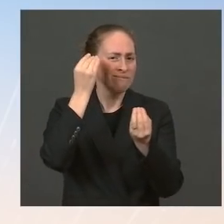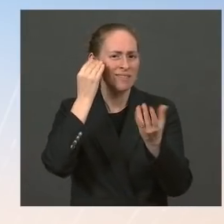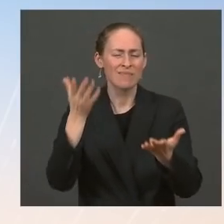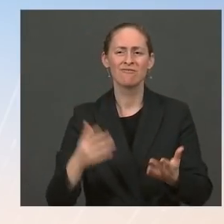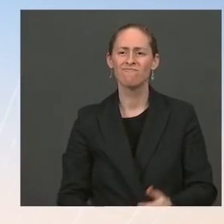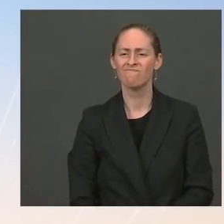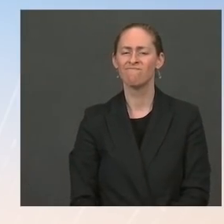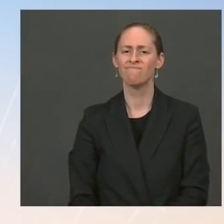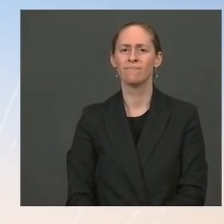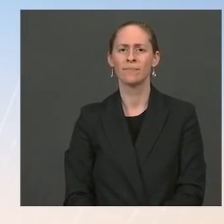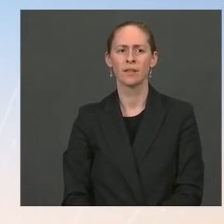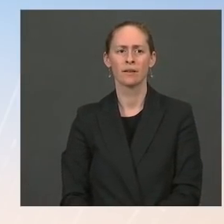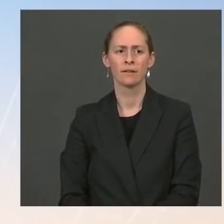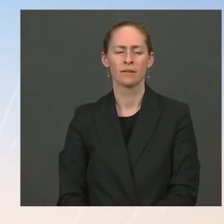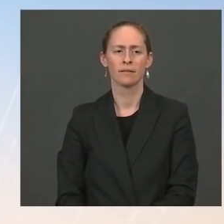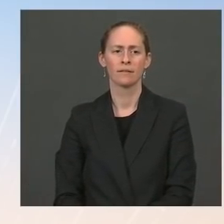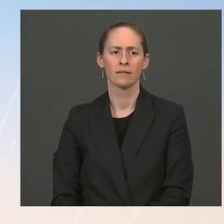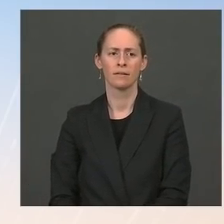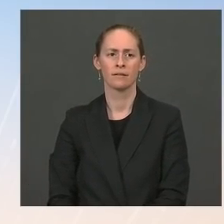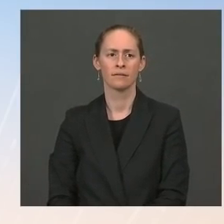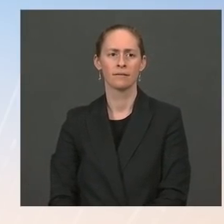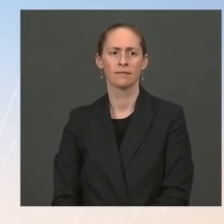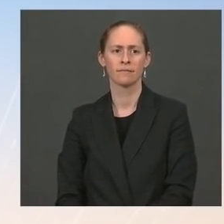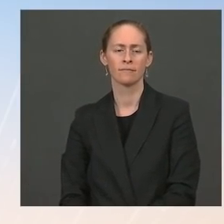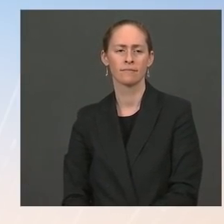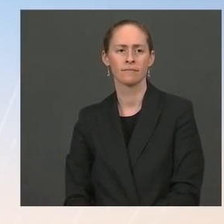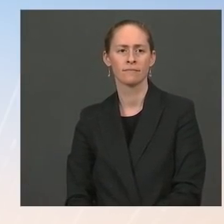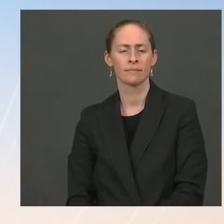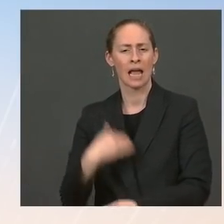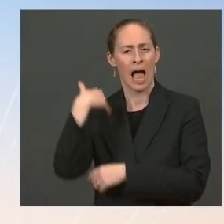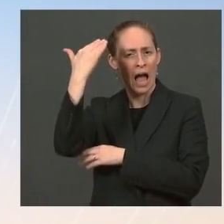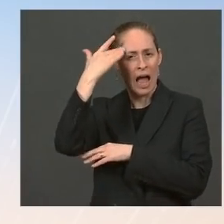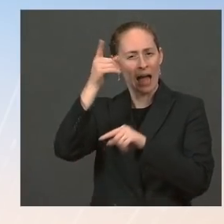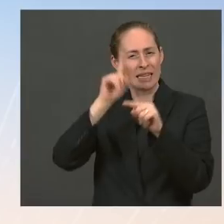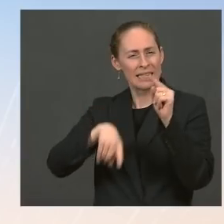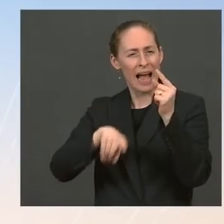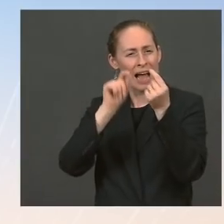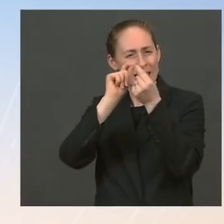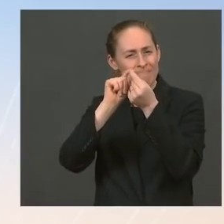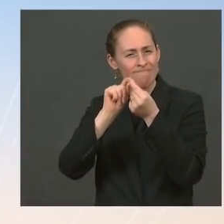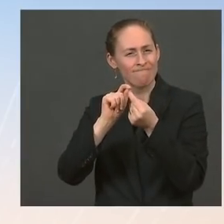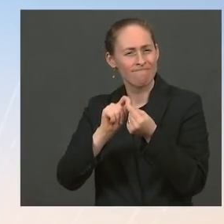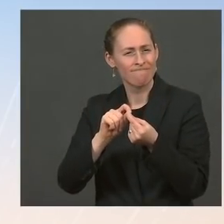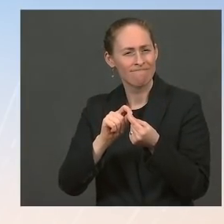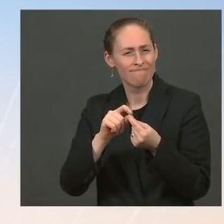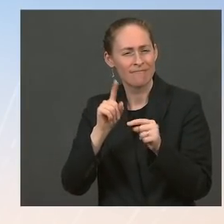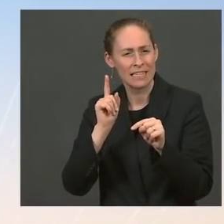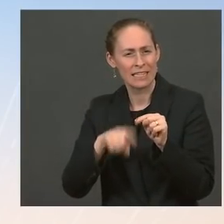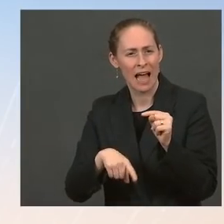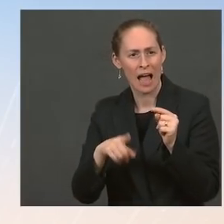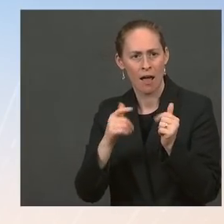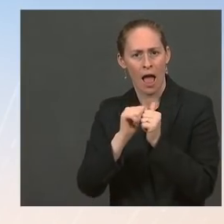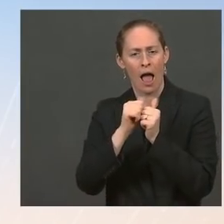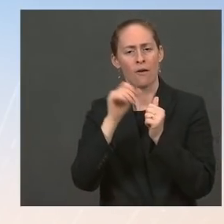I know you might not be able to give a concrete update on the idea of a diplomatic boycott, but two senators -- Senator Todd Young and Tim Kaine -- told our Hill reporter,